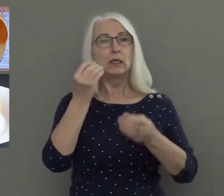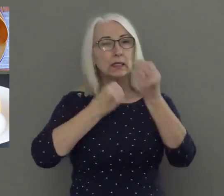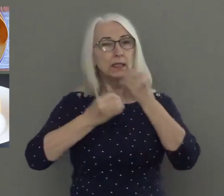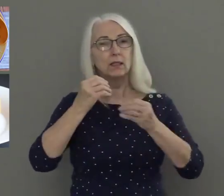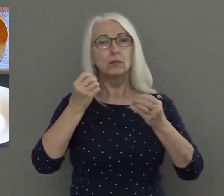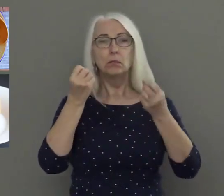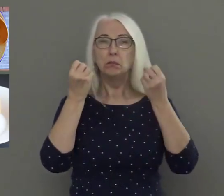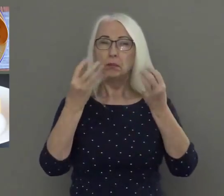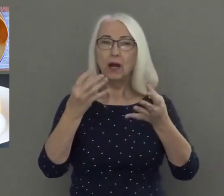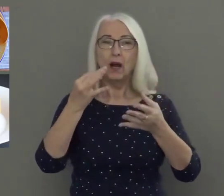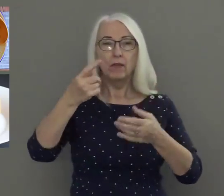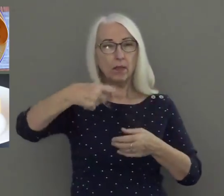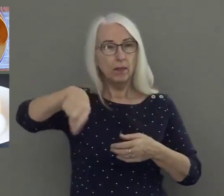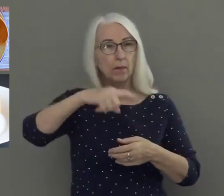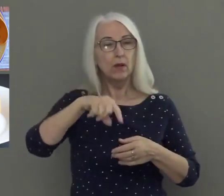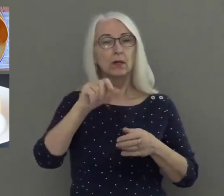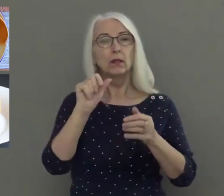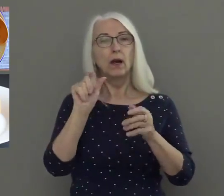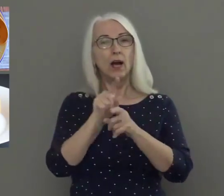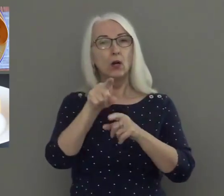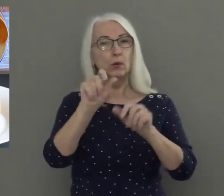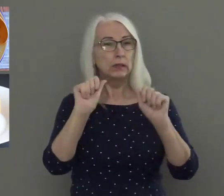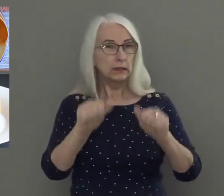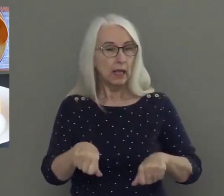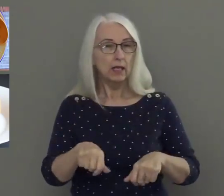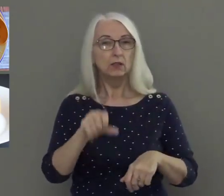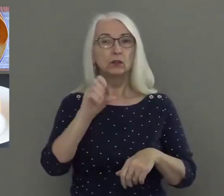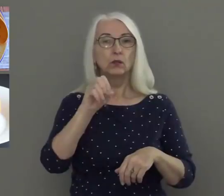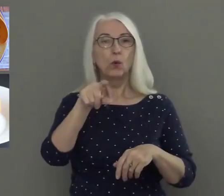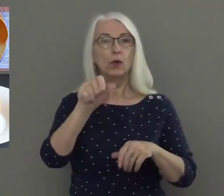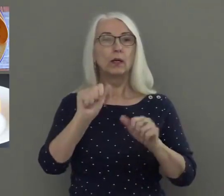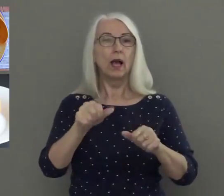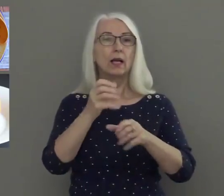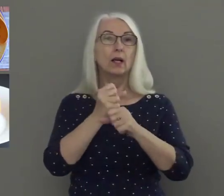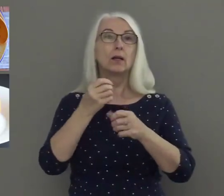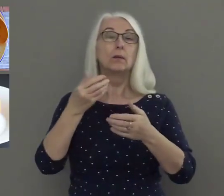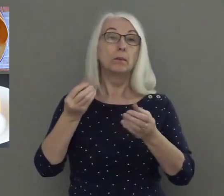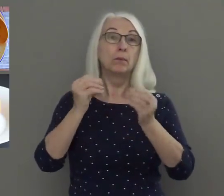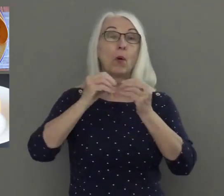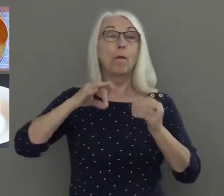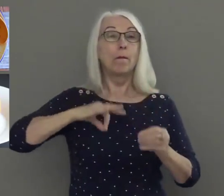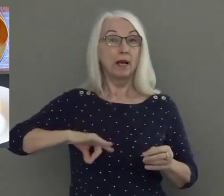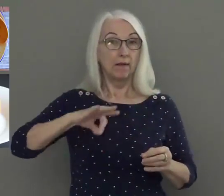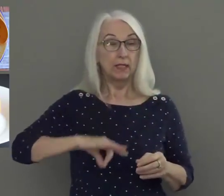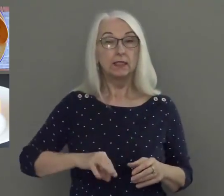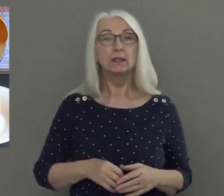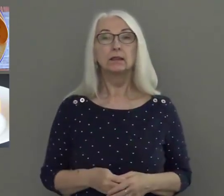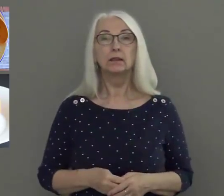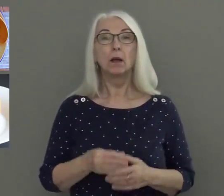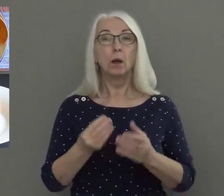so eat up as many of them as you can so you can get the benefits.